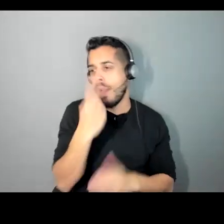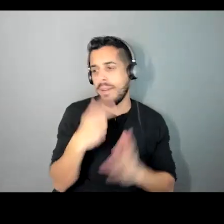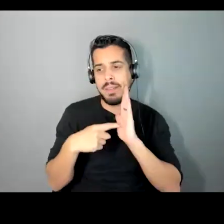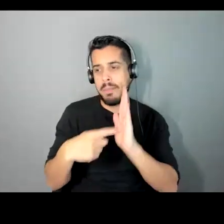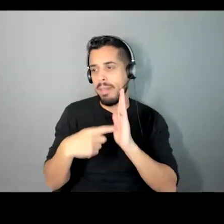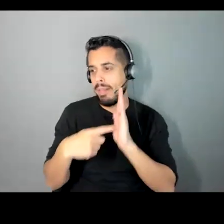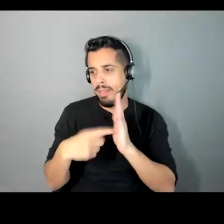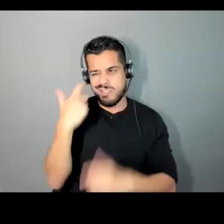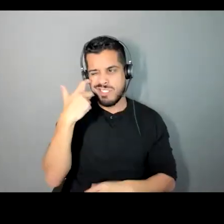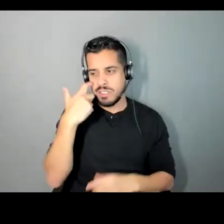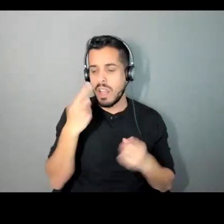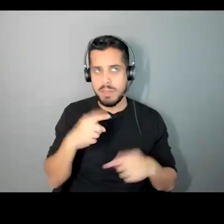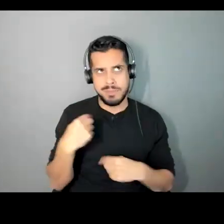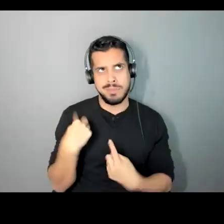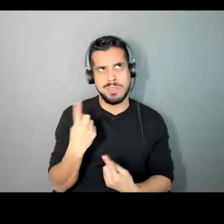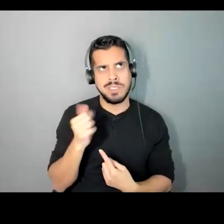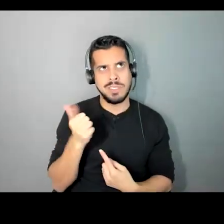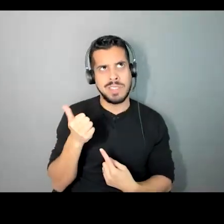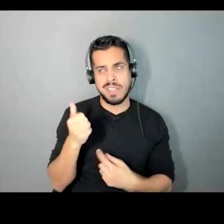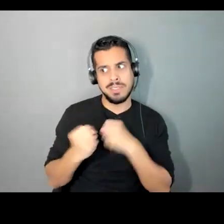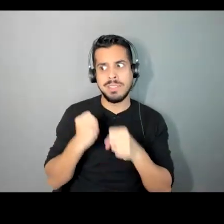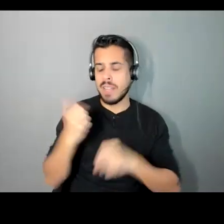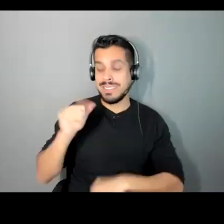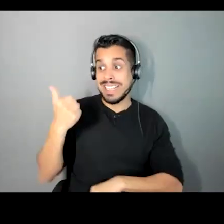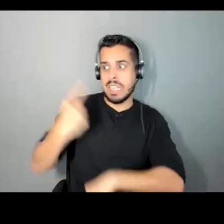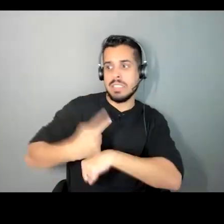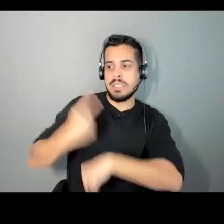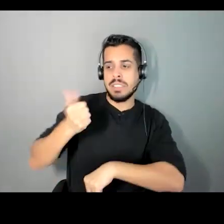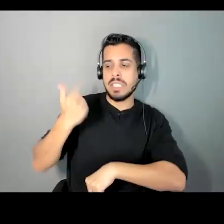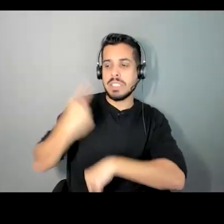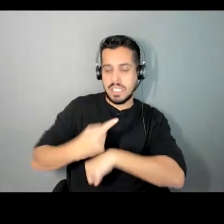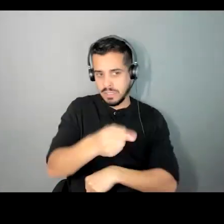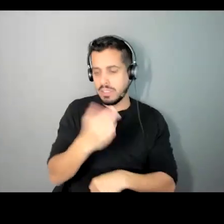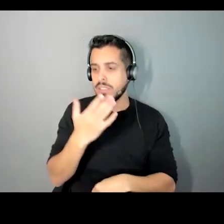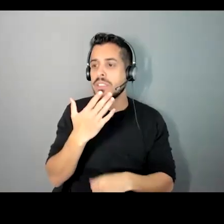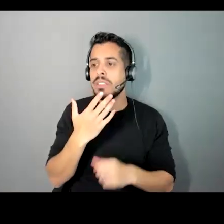very recent, like, within the last ten days or so. Um... and, yeah, we-- we get individuals